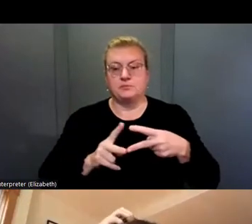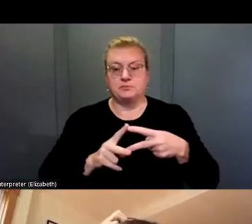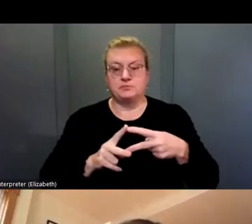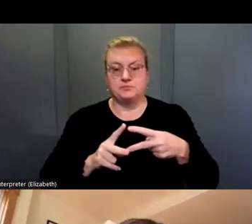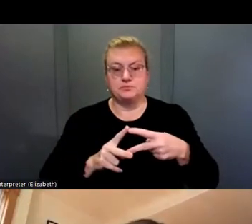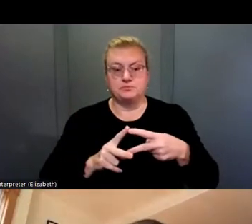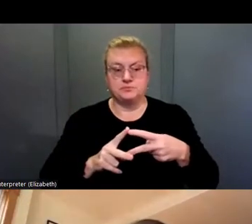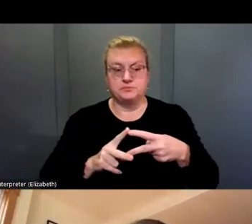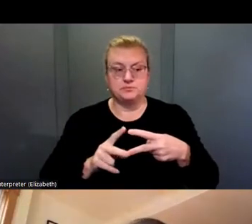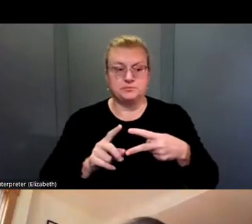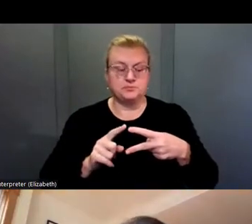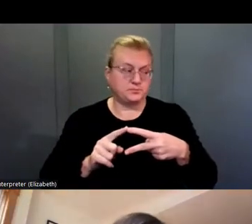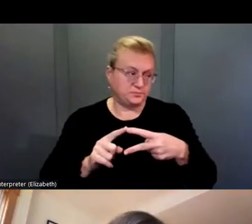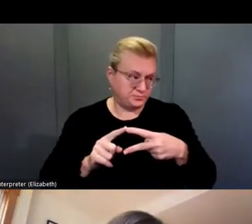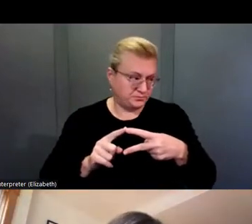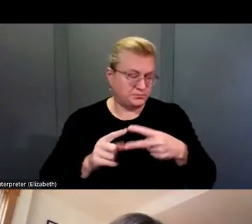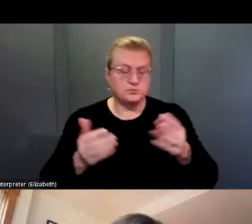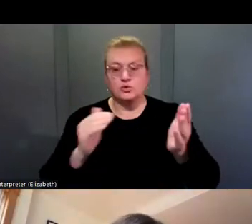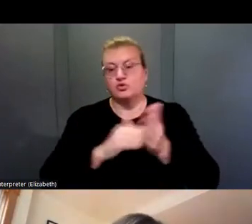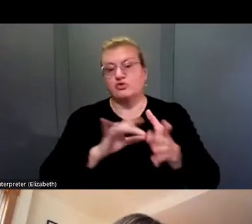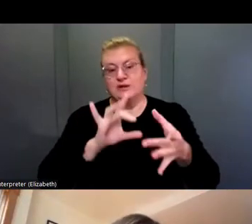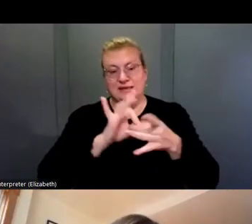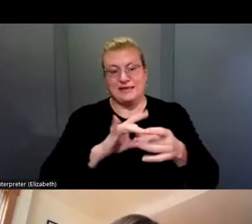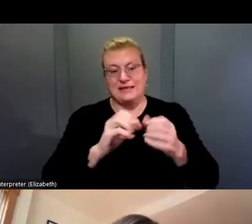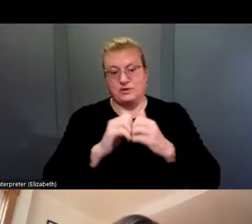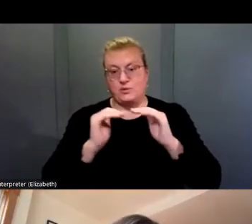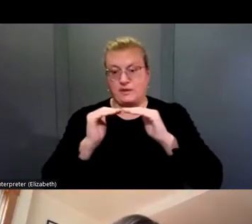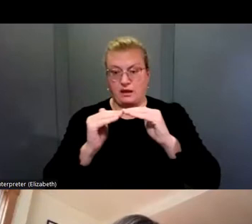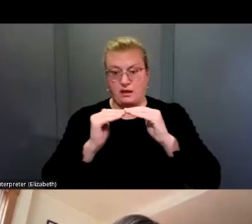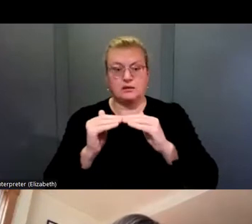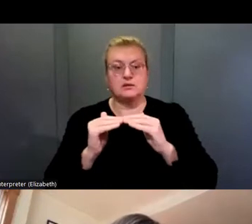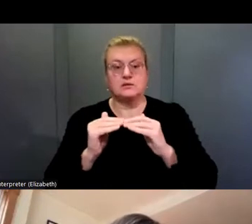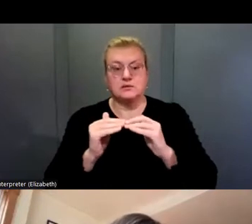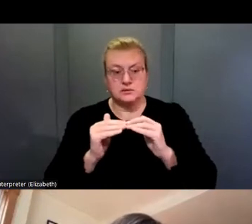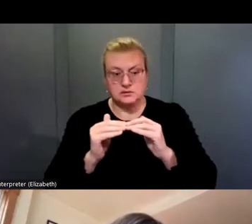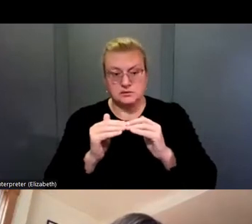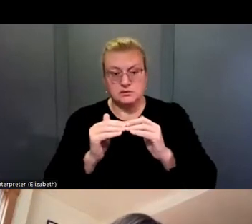To reconnect with colleagues who,